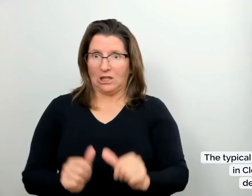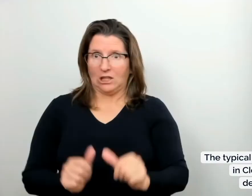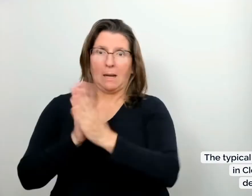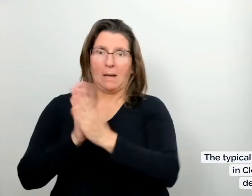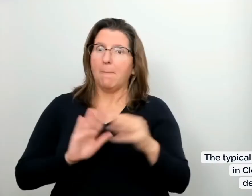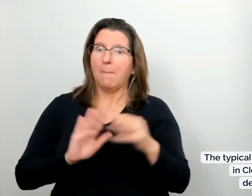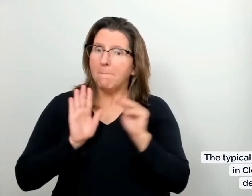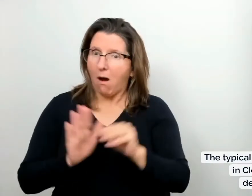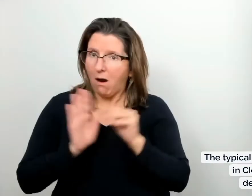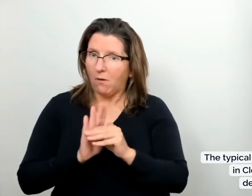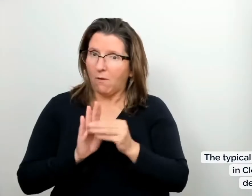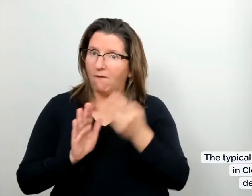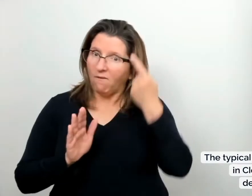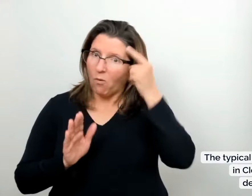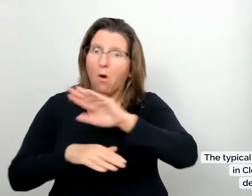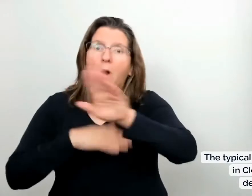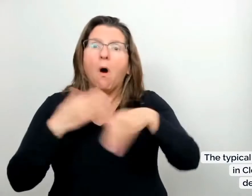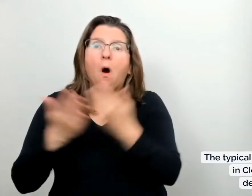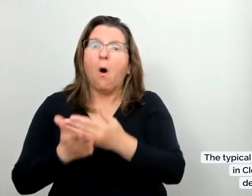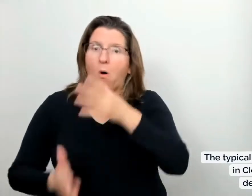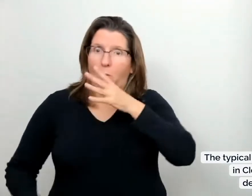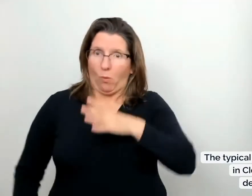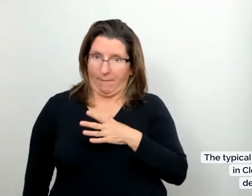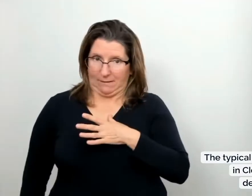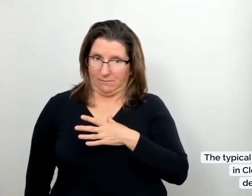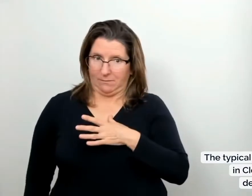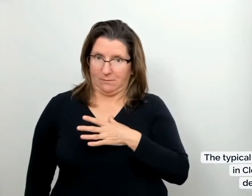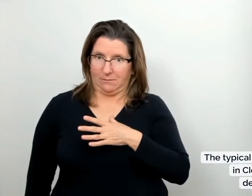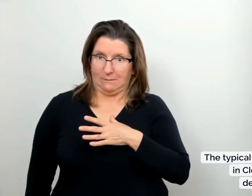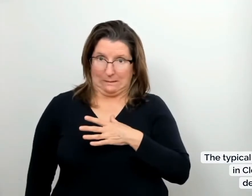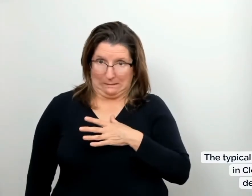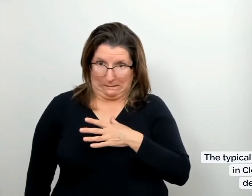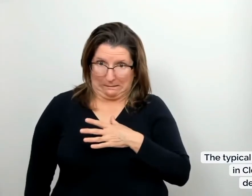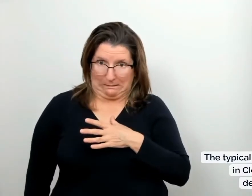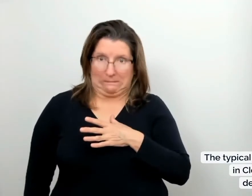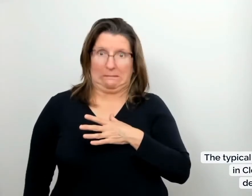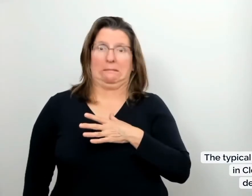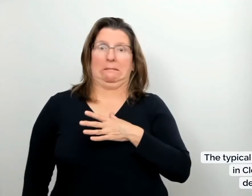It was created as a model for all women - can you believe it!?